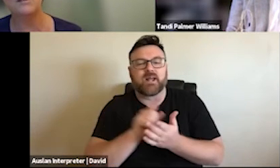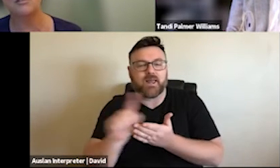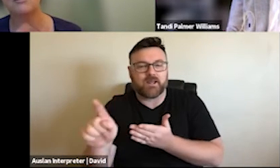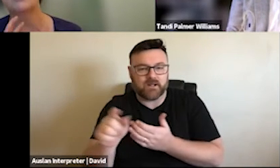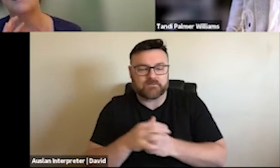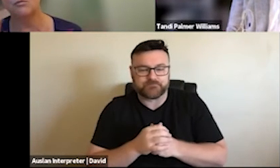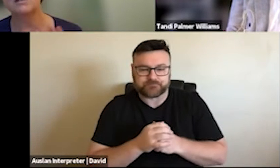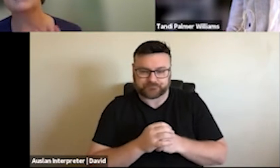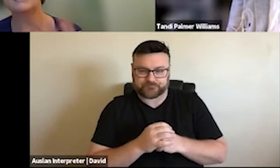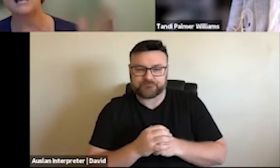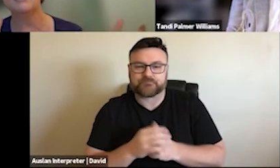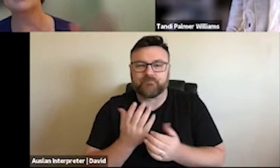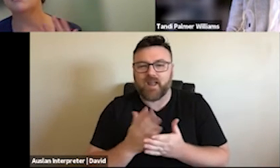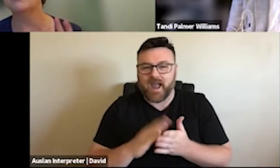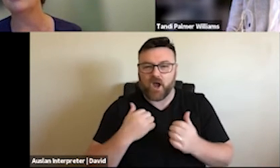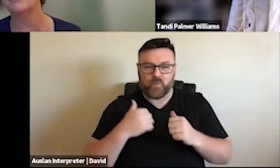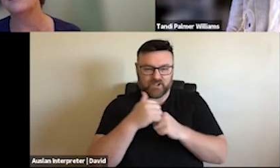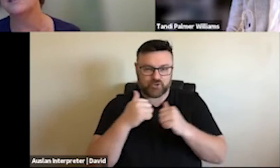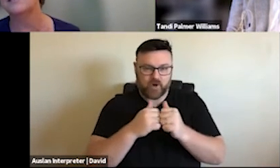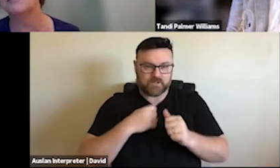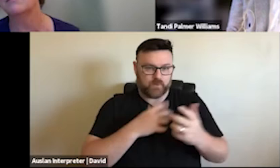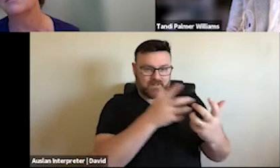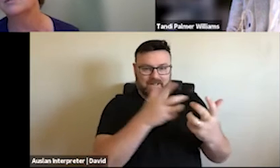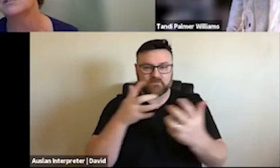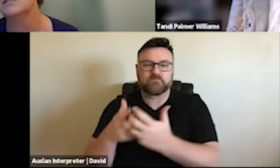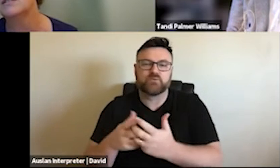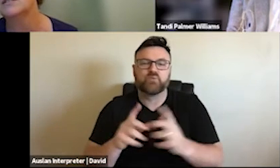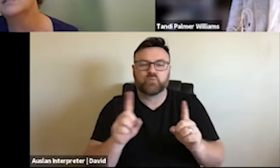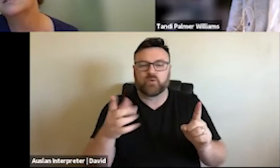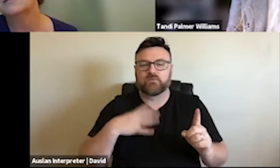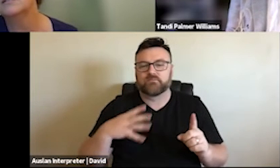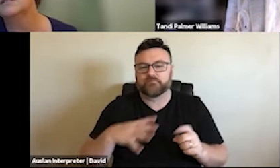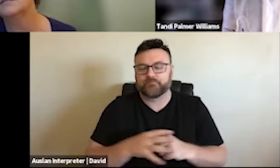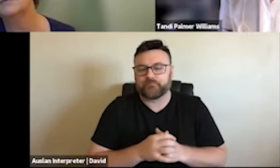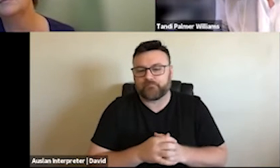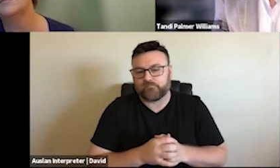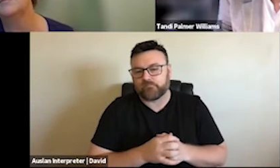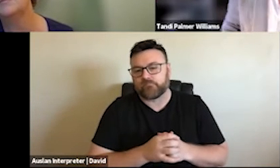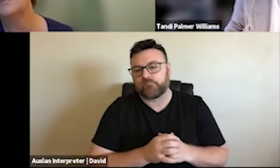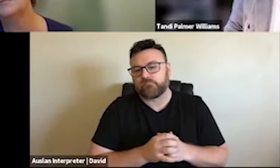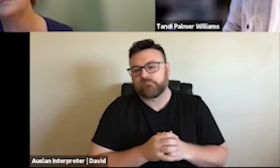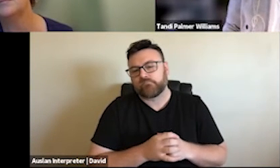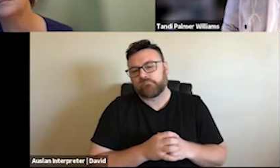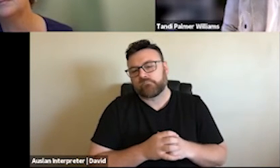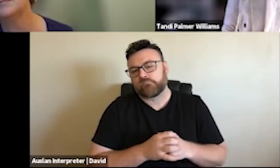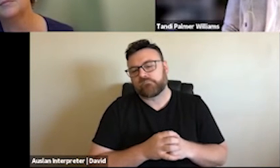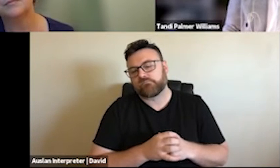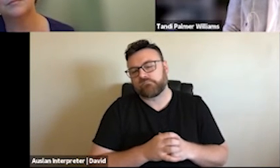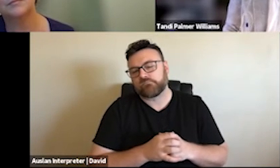The web restructuring is really catering to both of those needs going forward. Interesting. All right.